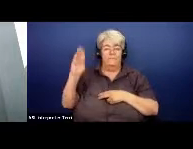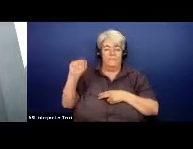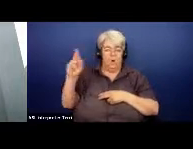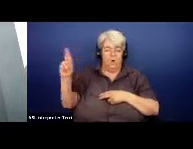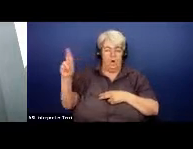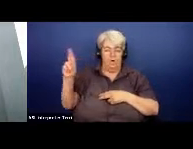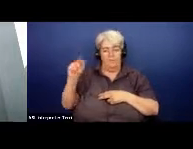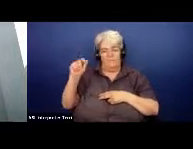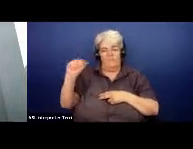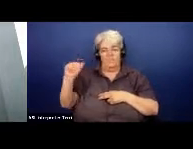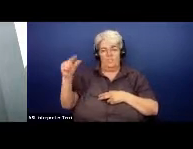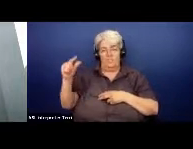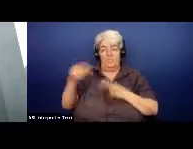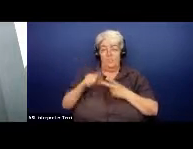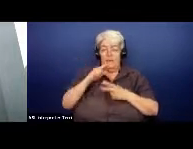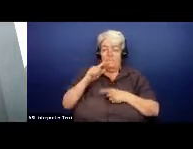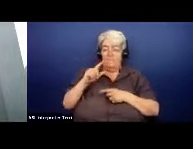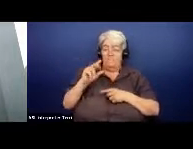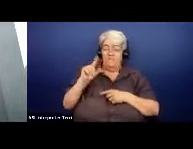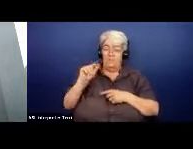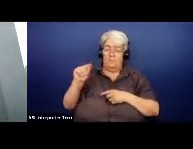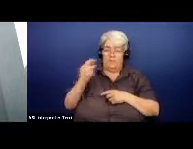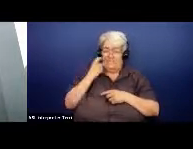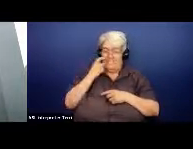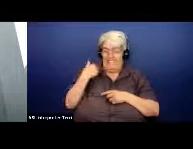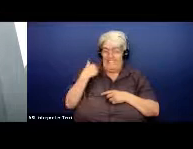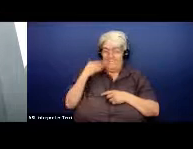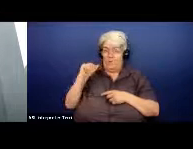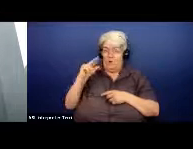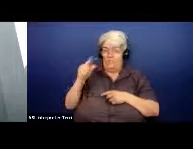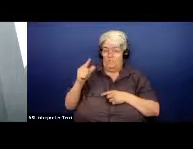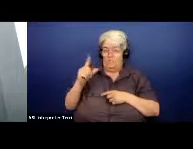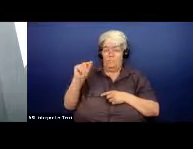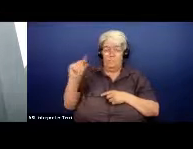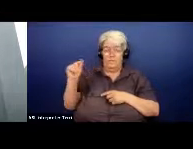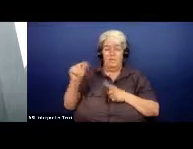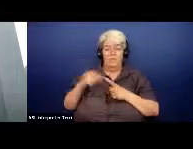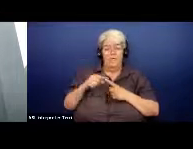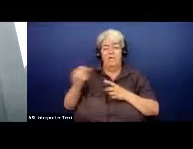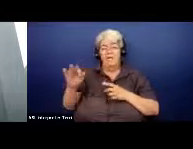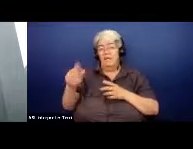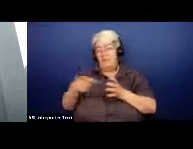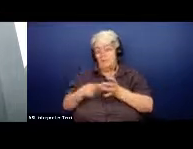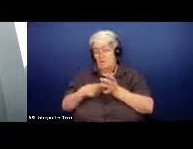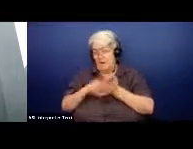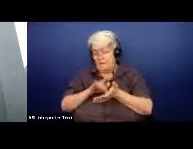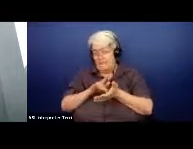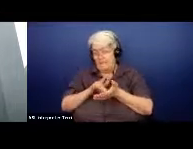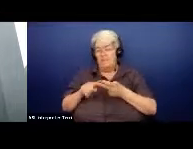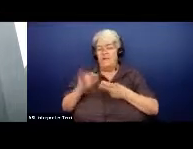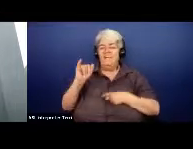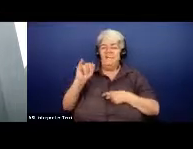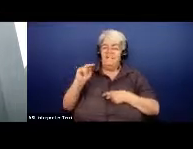in 2020 in August not too long ago that required medication and from the community mental health